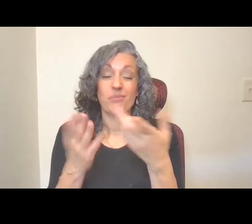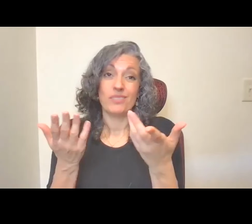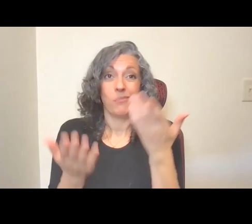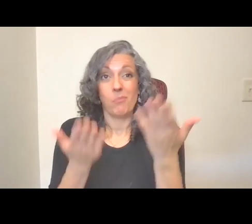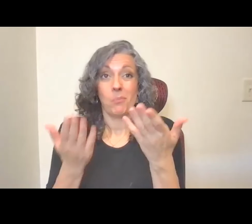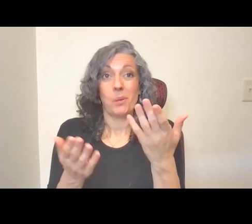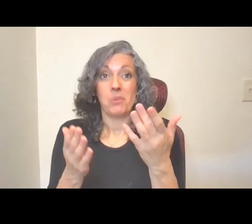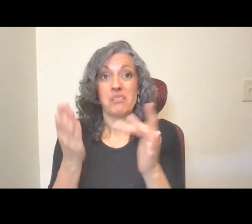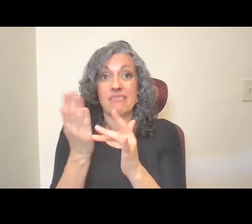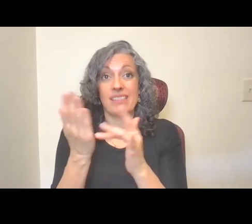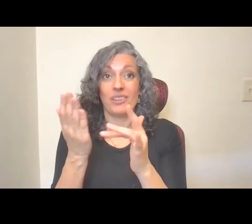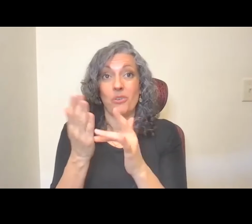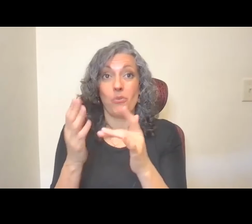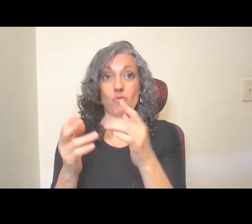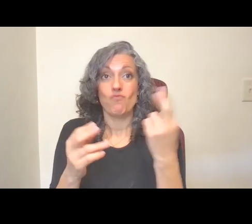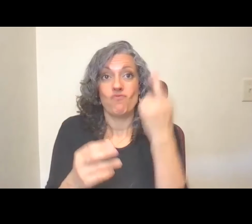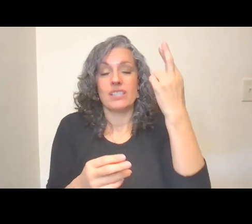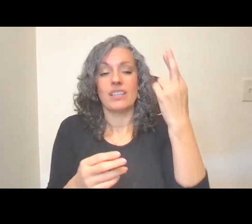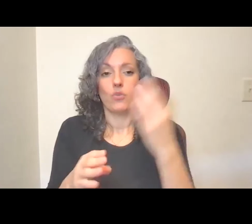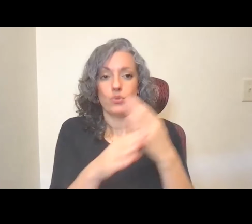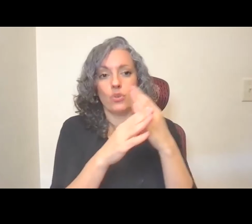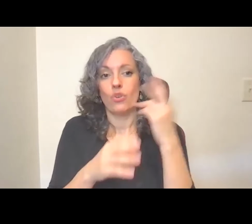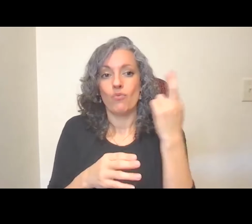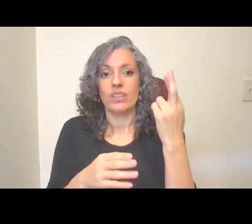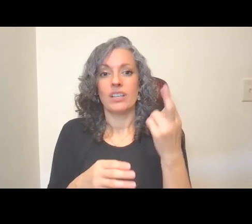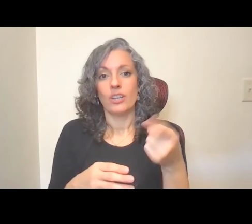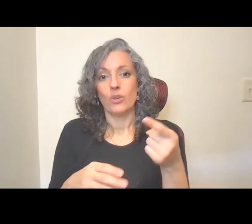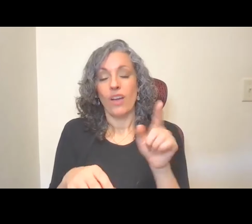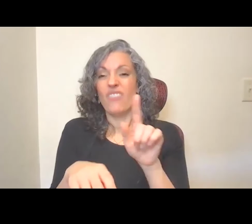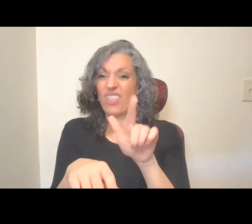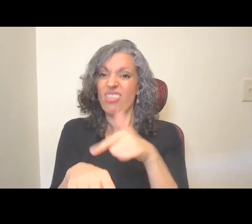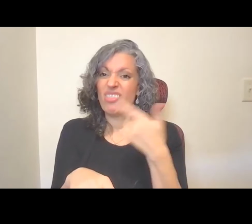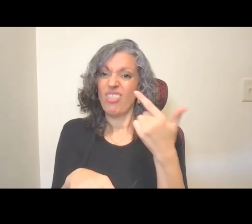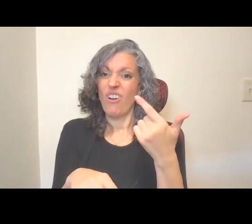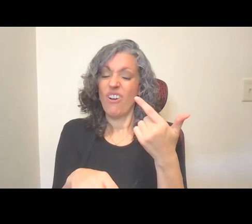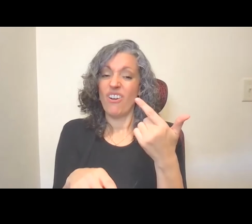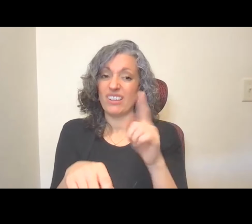security reason you have session length on those forms - and if you have a multiple-step process